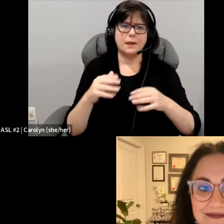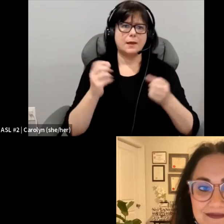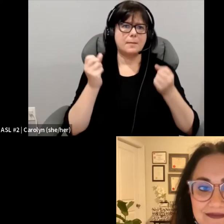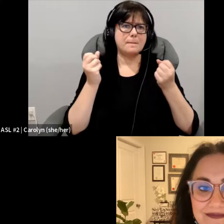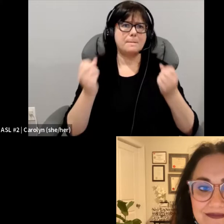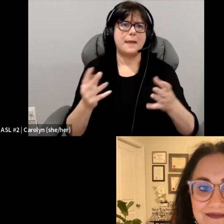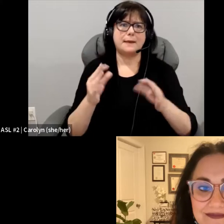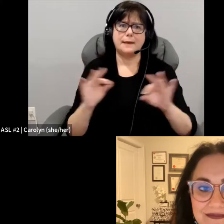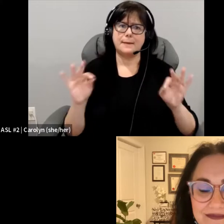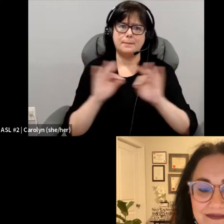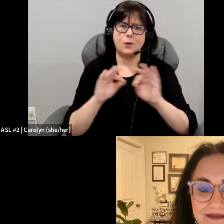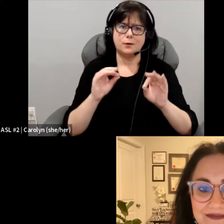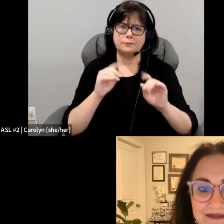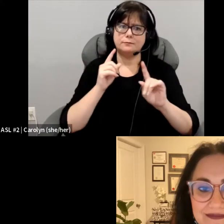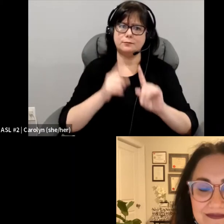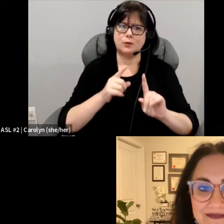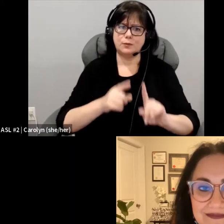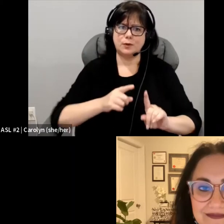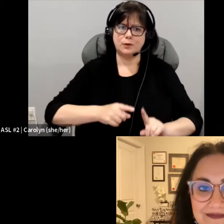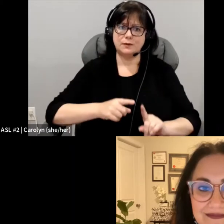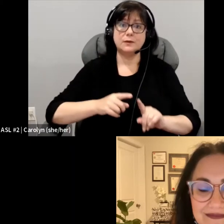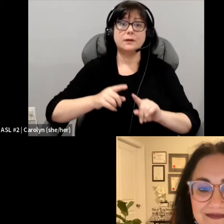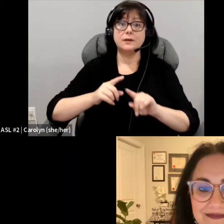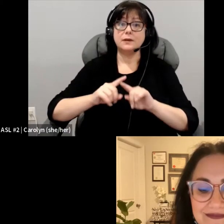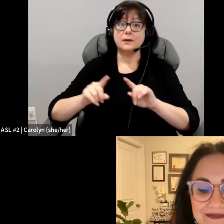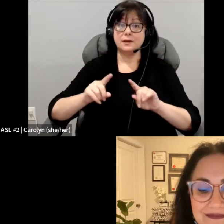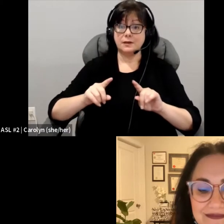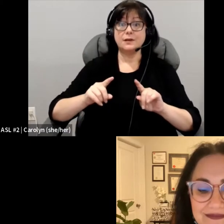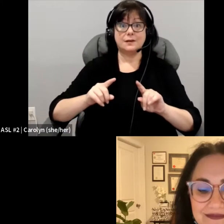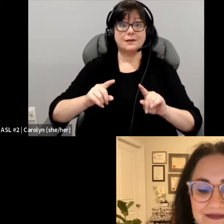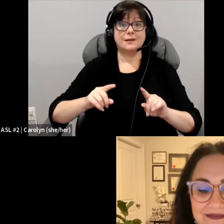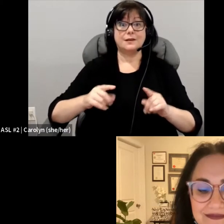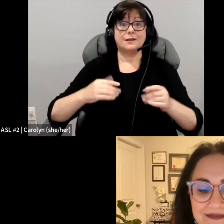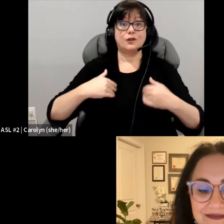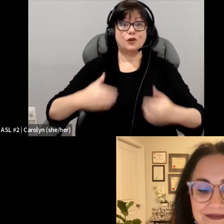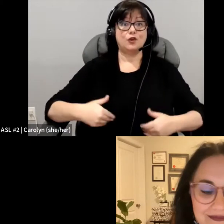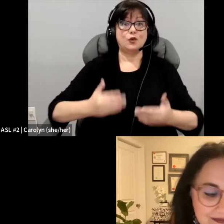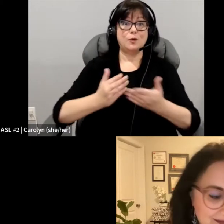TO BEGIN THE INTRODUCTION OF DISABILITY IN THE CODE IS SOMETHING WE'RE CELEBRATING TONIGHT.